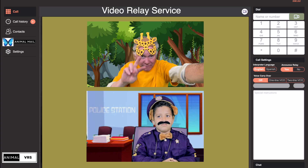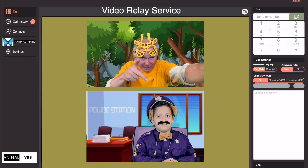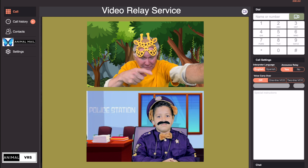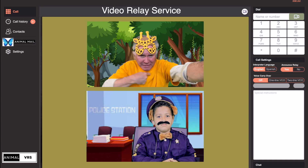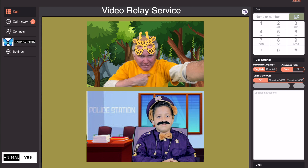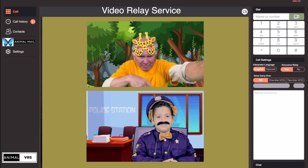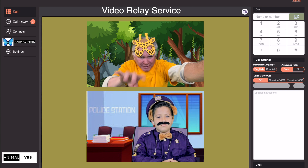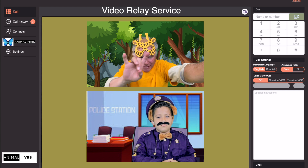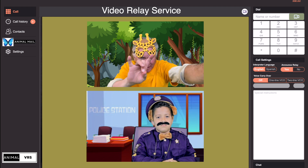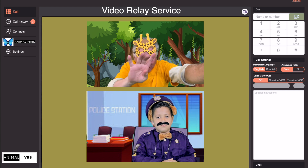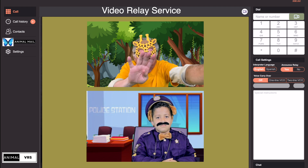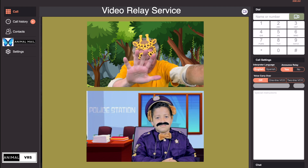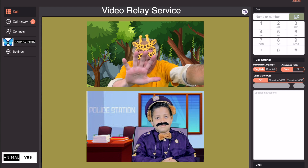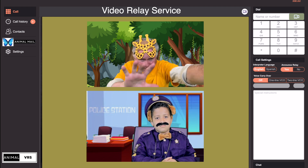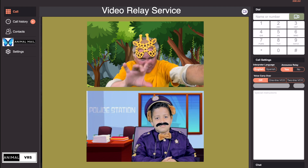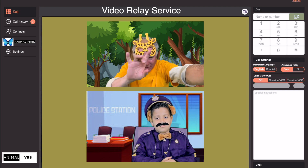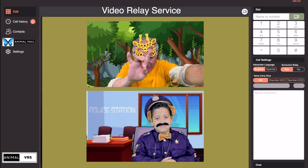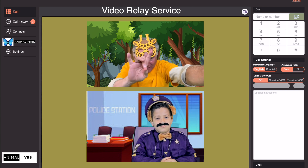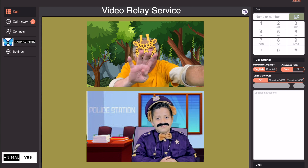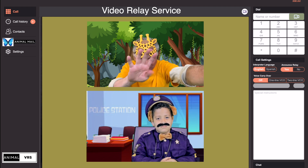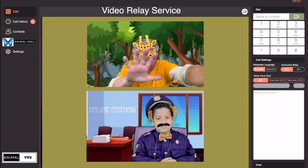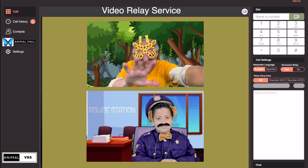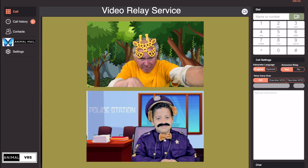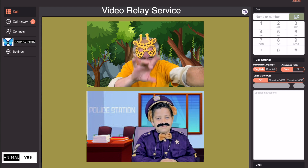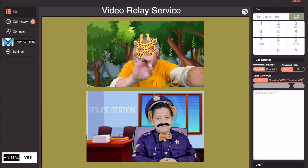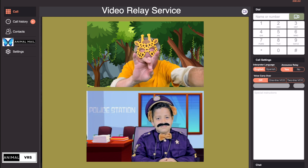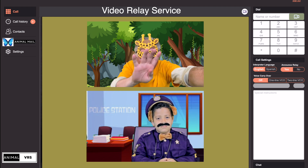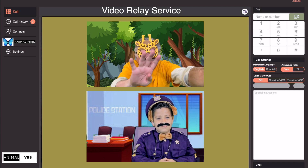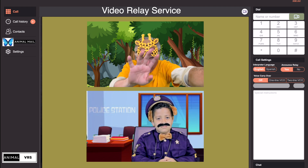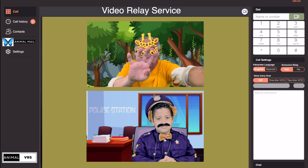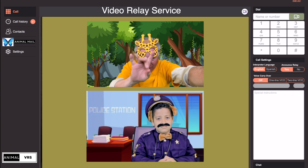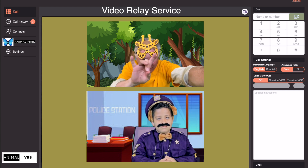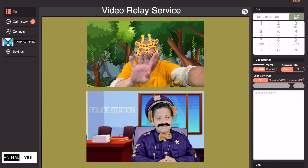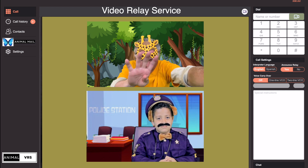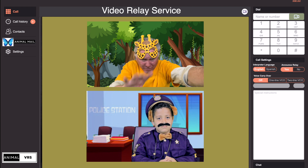My number is 845-845-8484.